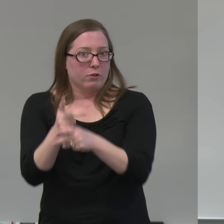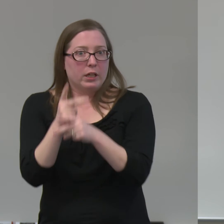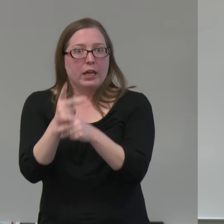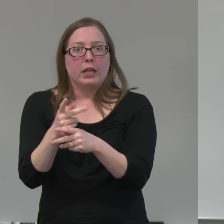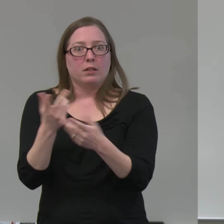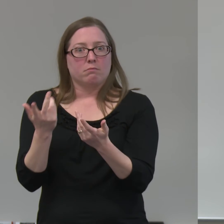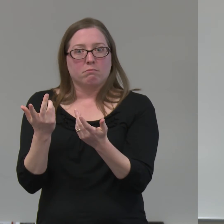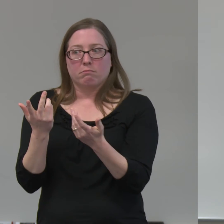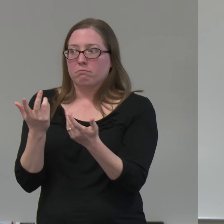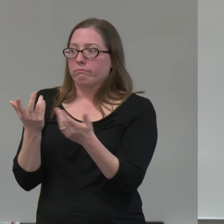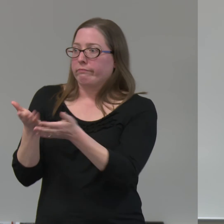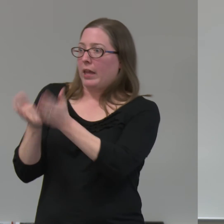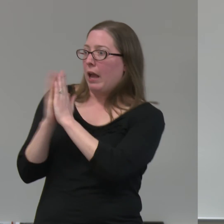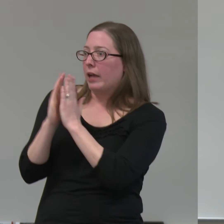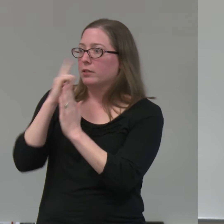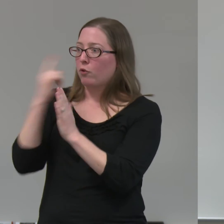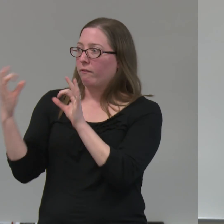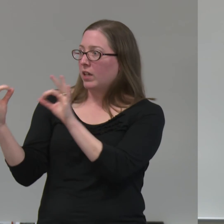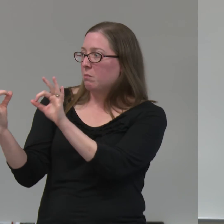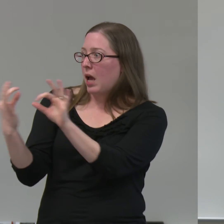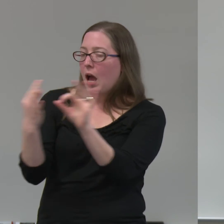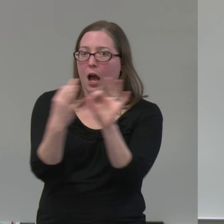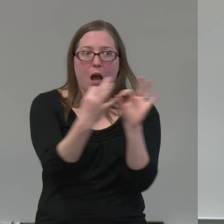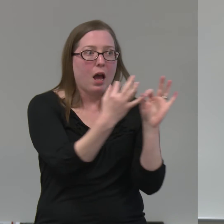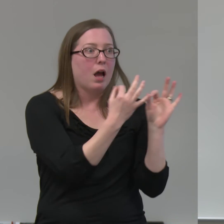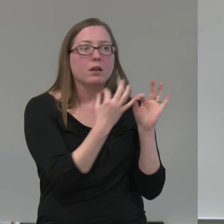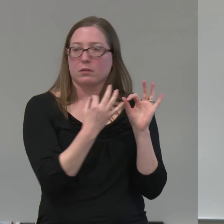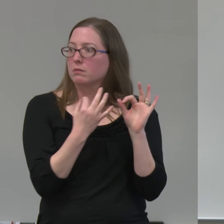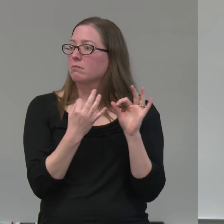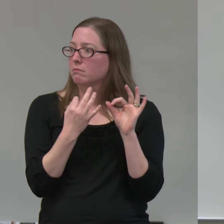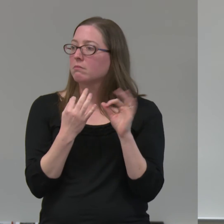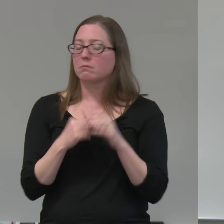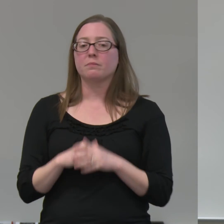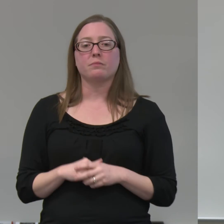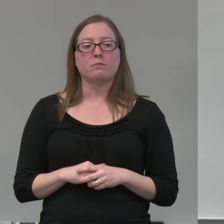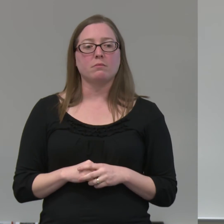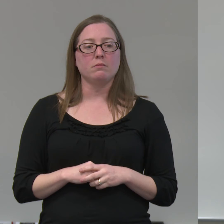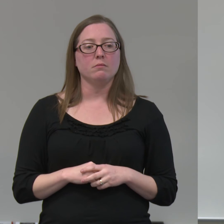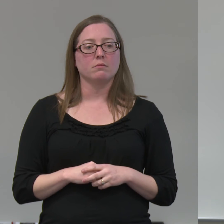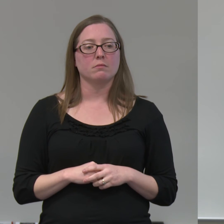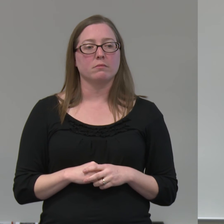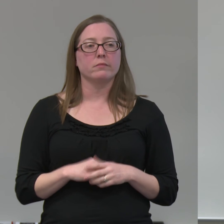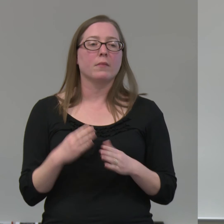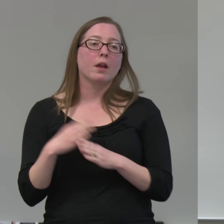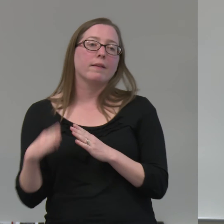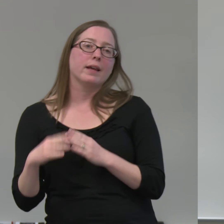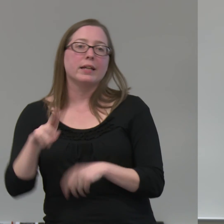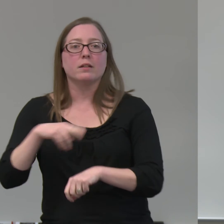You know, have a lot of people read your personal statement. Obviously in the end, you have to write